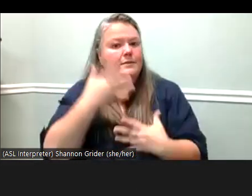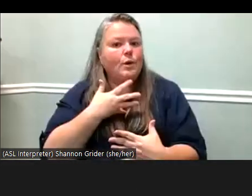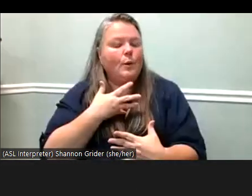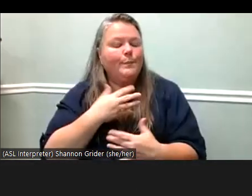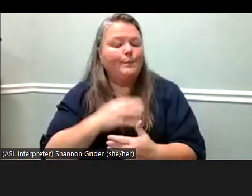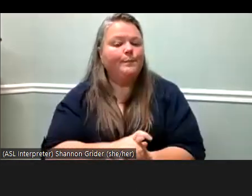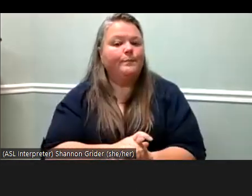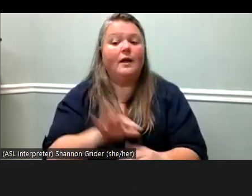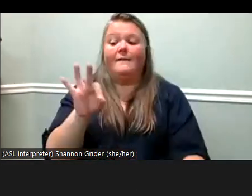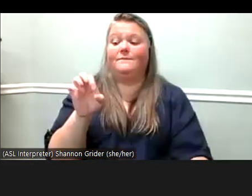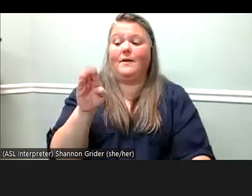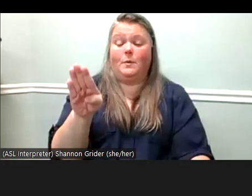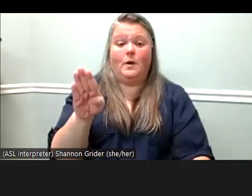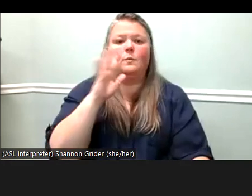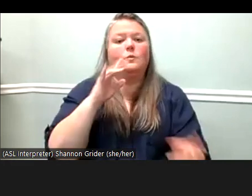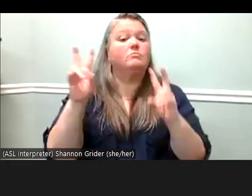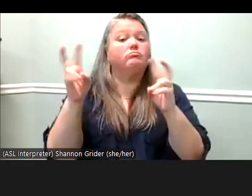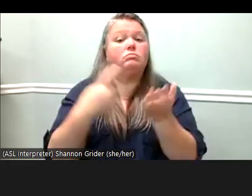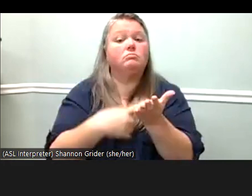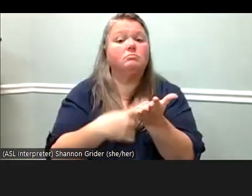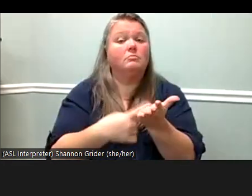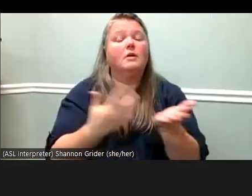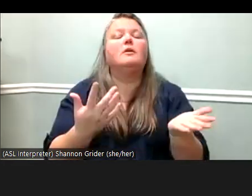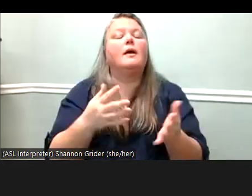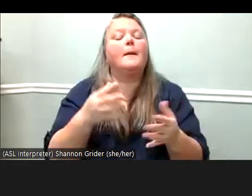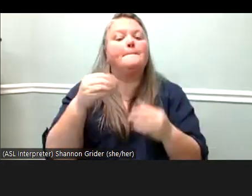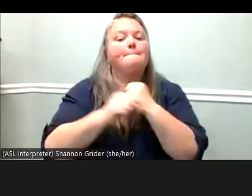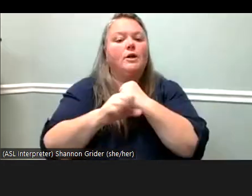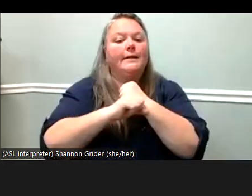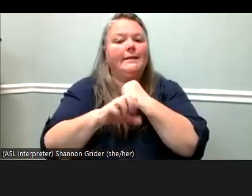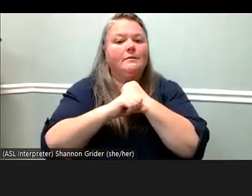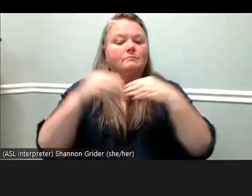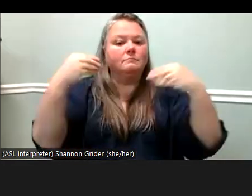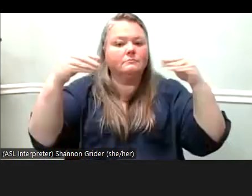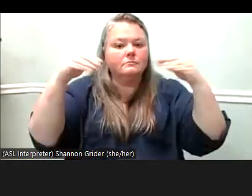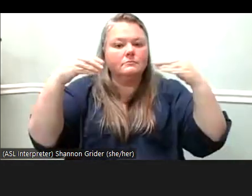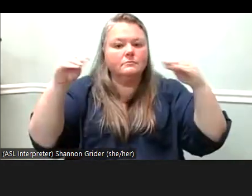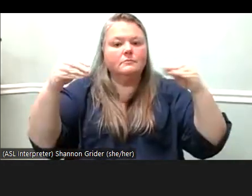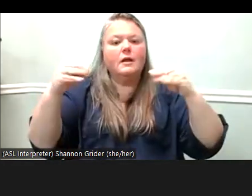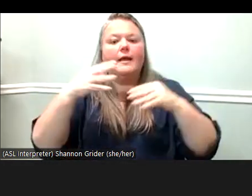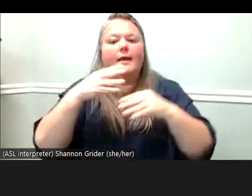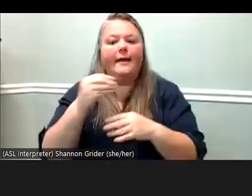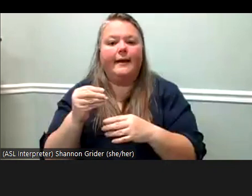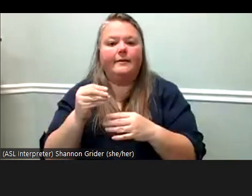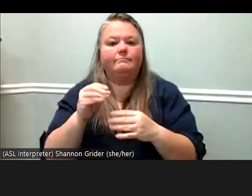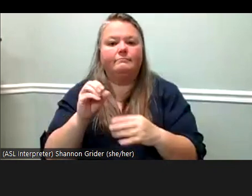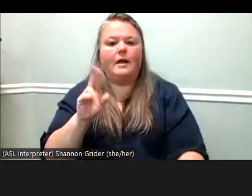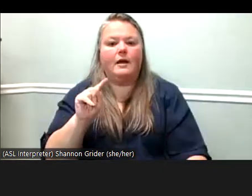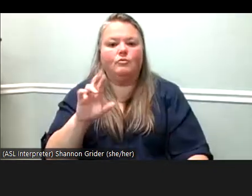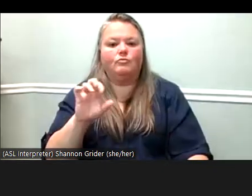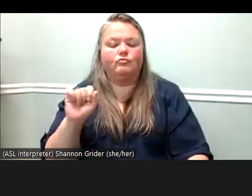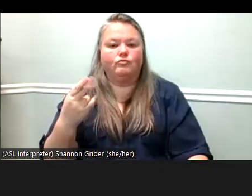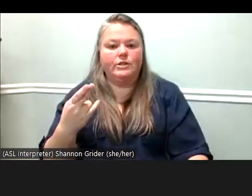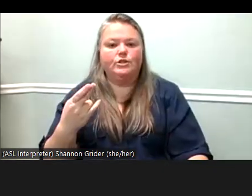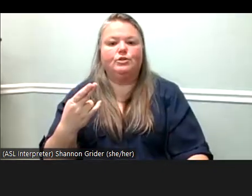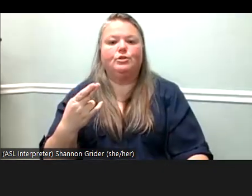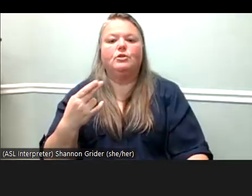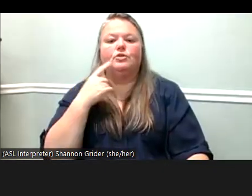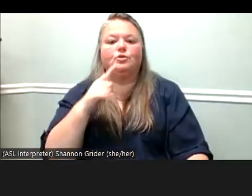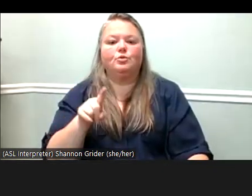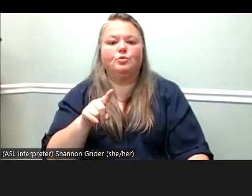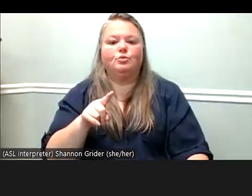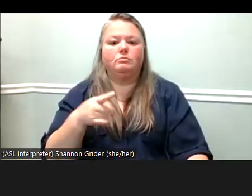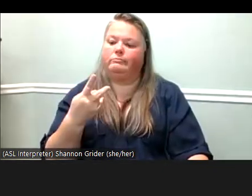READY. COUPLE DAYS BEFORE WE HAVE IT UPLOADED AND READY ON YOUTUBE CHANNEL. YOU CAN ALSO FIND OUR OTHER LUNCH AND LEARNS THERE, AND WE ARE ALWAYS OPEN TO IDEAS FOR